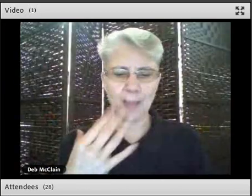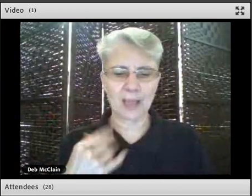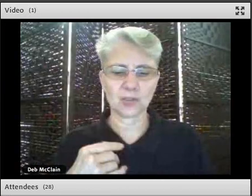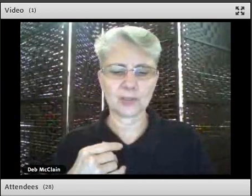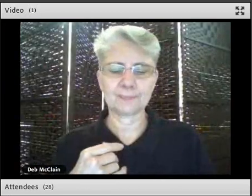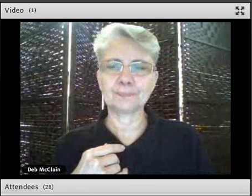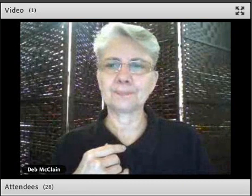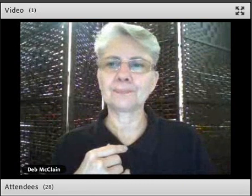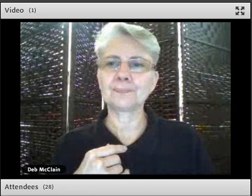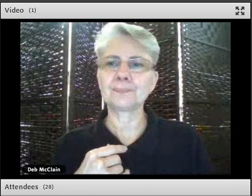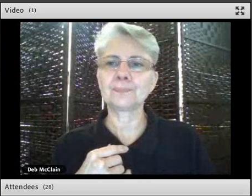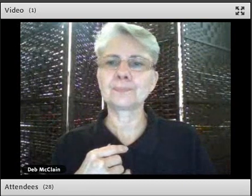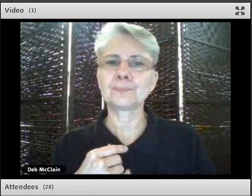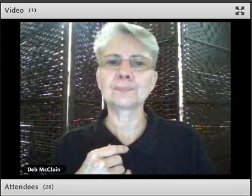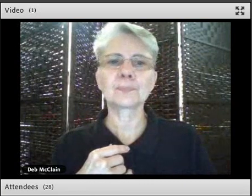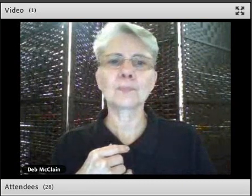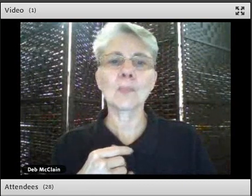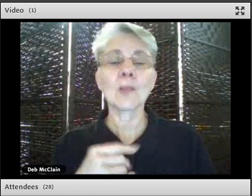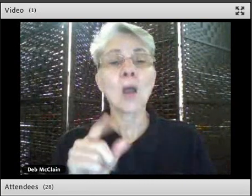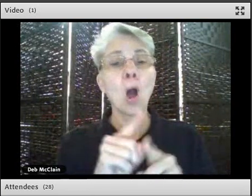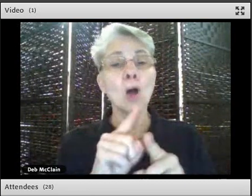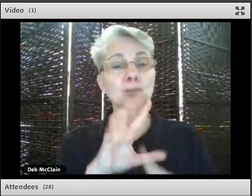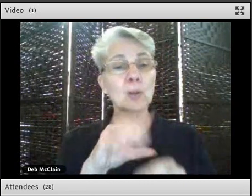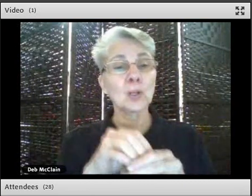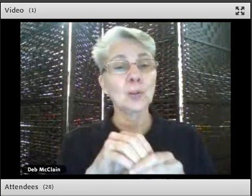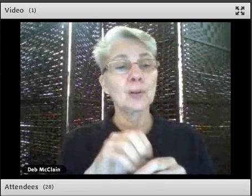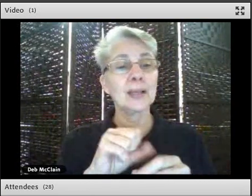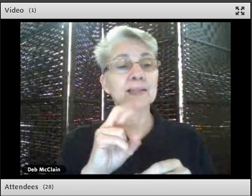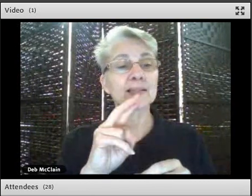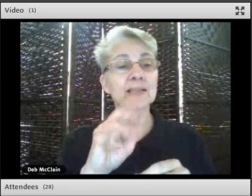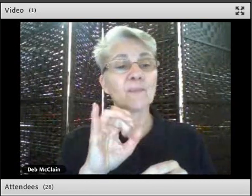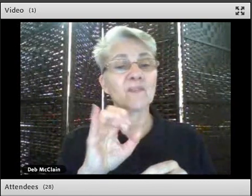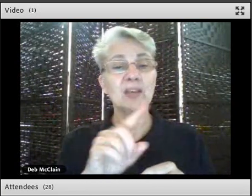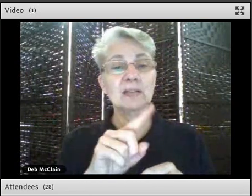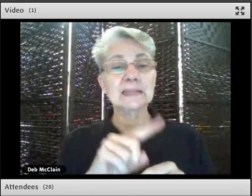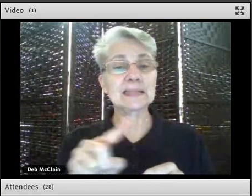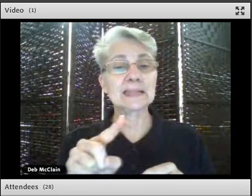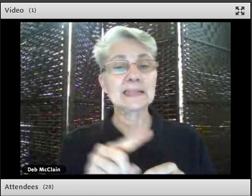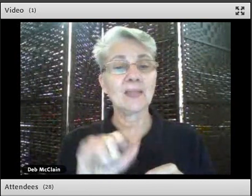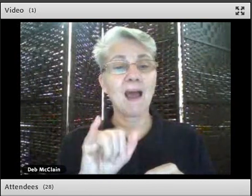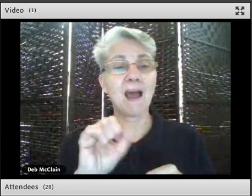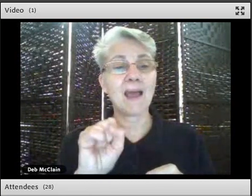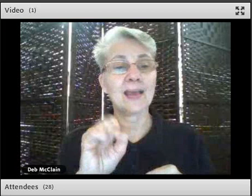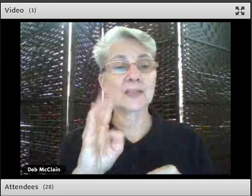And also, subfield W can refer us to the OCLC number